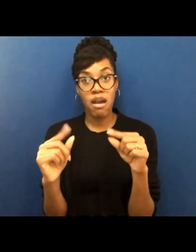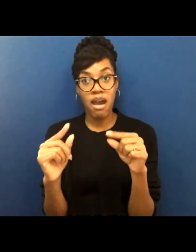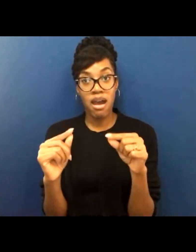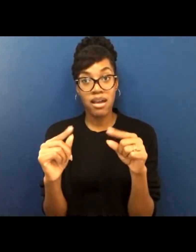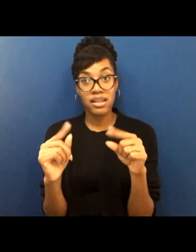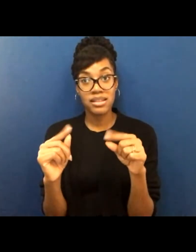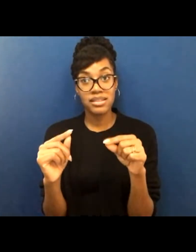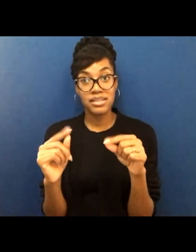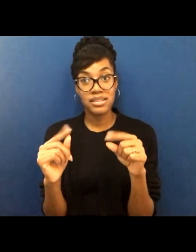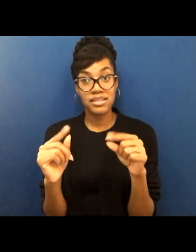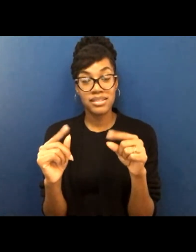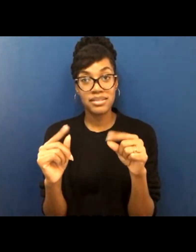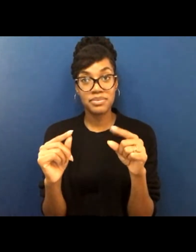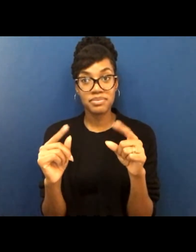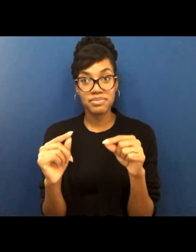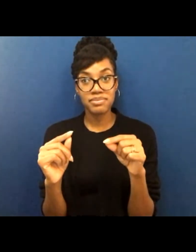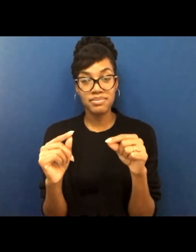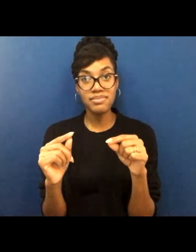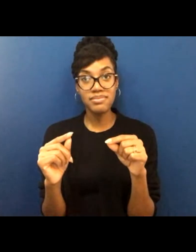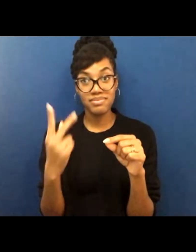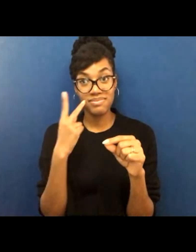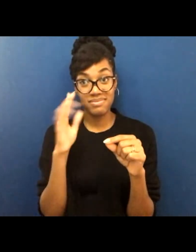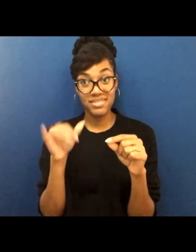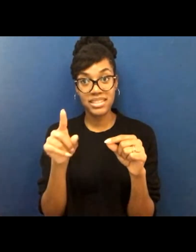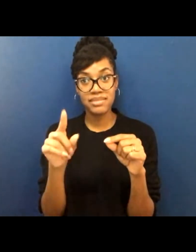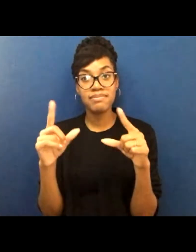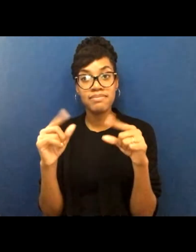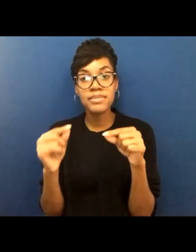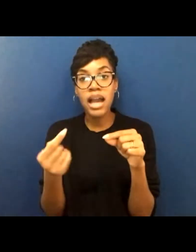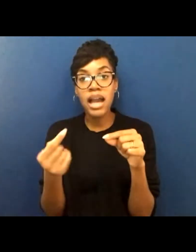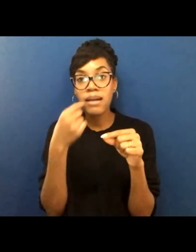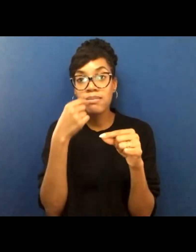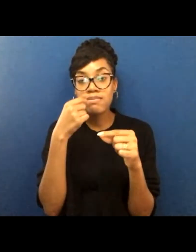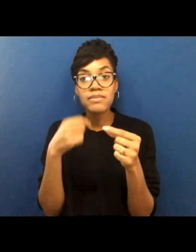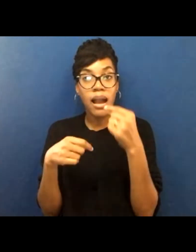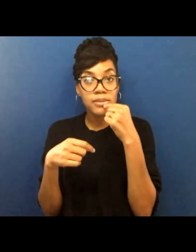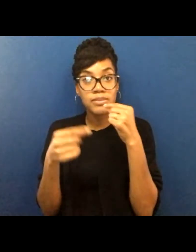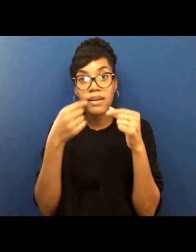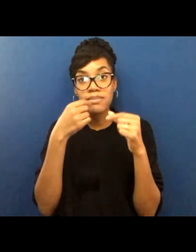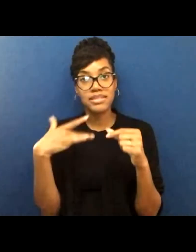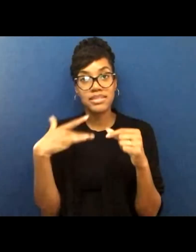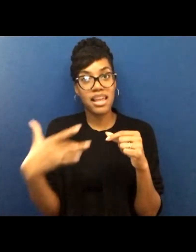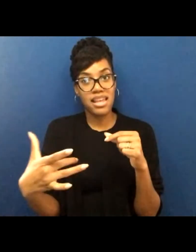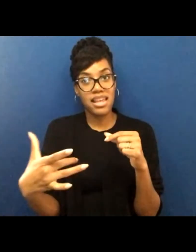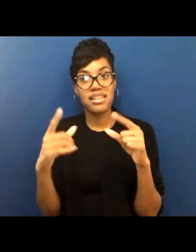or chelae that she can use to get food to her mouth. She has mouthparts right here